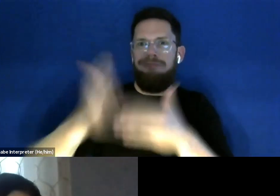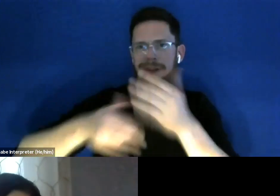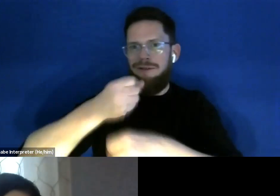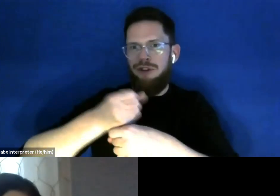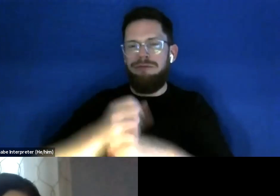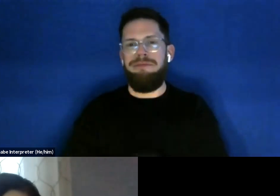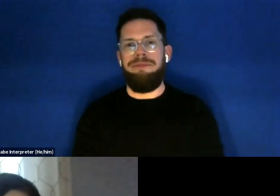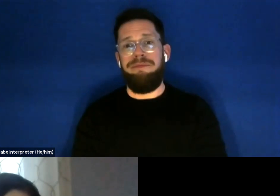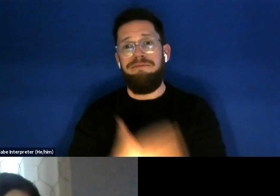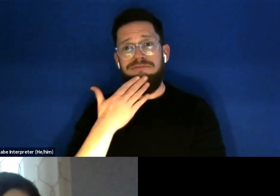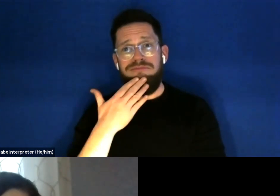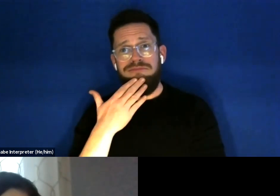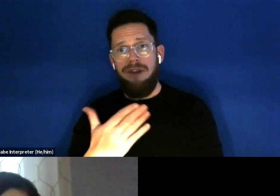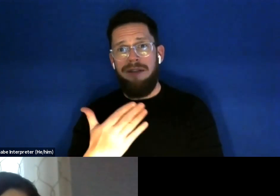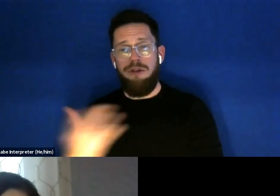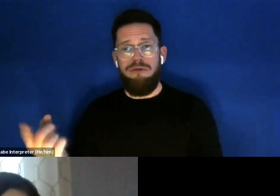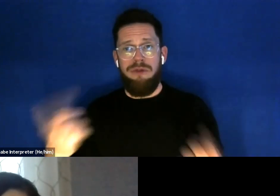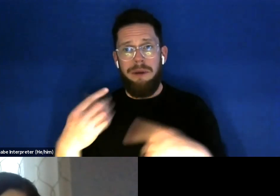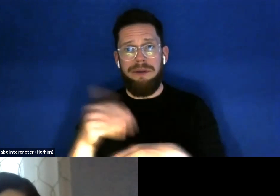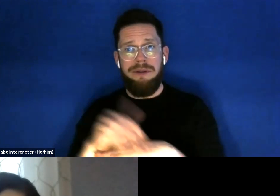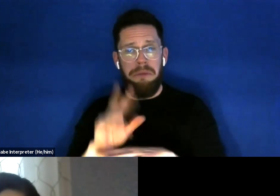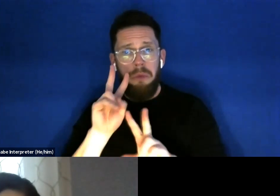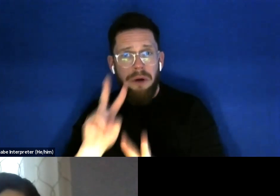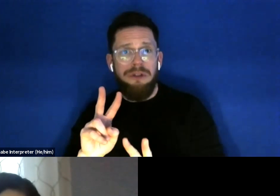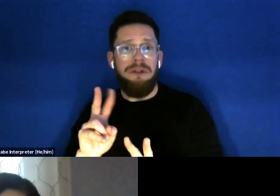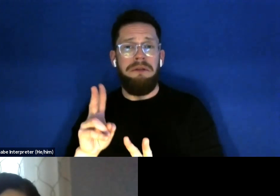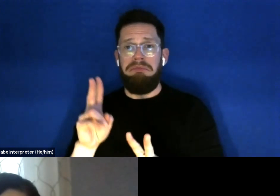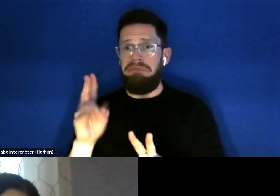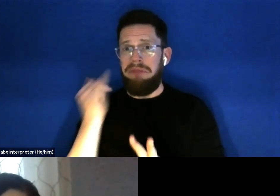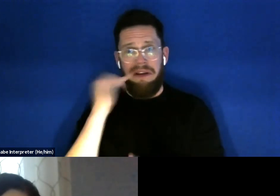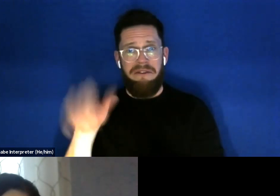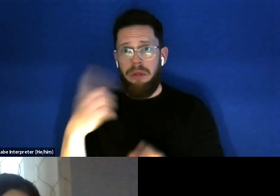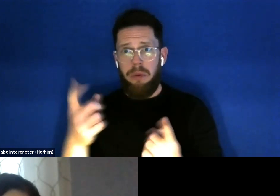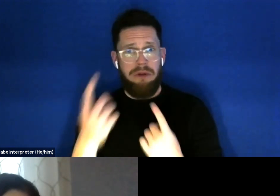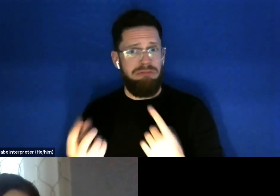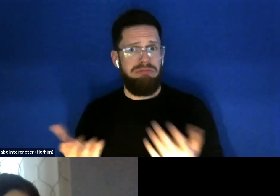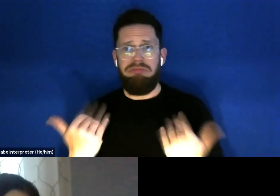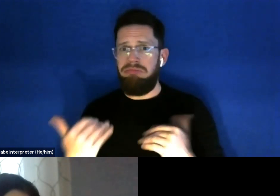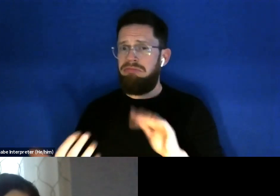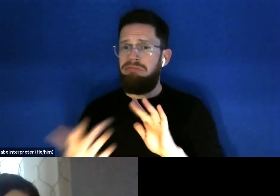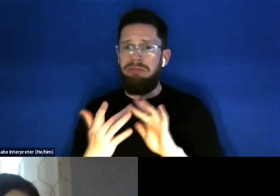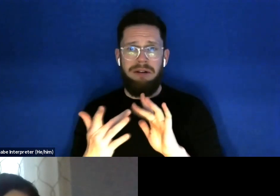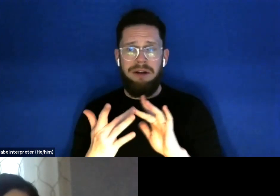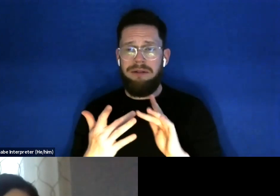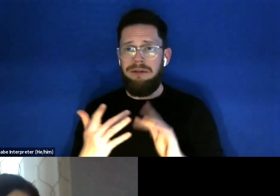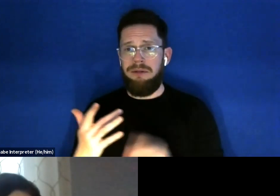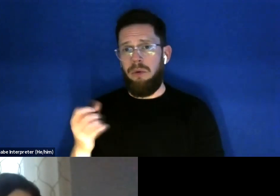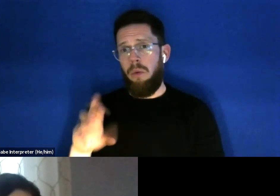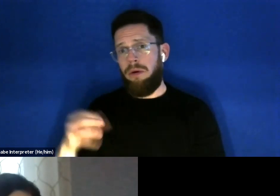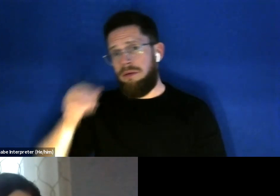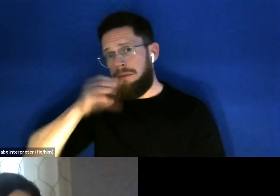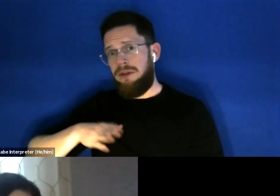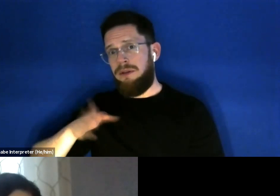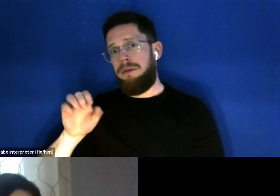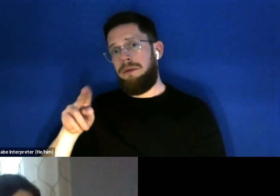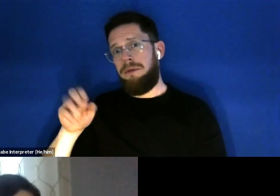Ethan Dolleman: So, thank you very much for for attending tonight and like I said, if you have any other questions, please don't hesitate to reach out to me or Mrs better and will will gladly answer them for you.